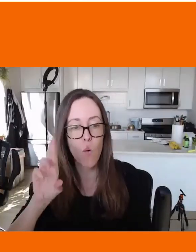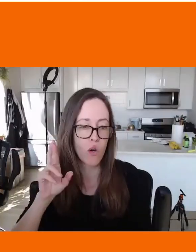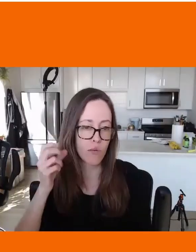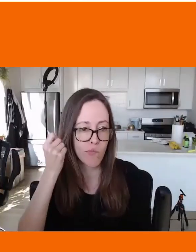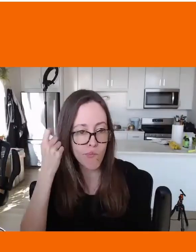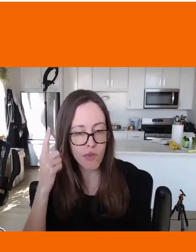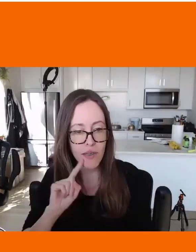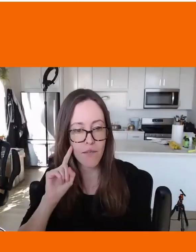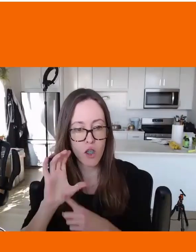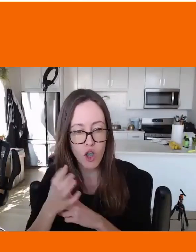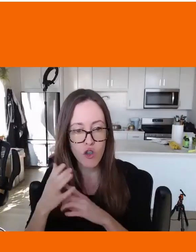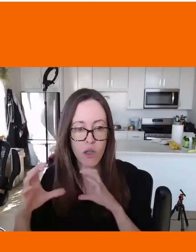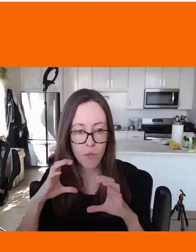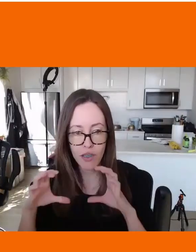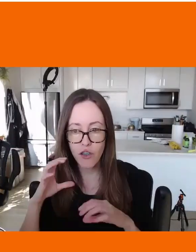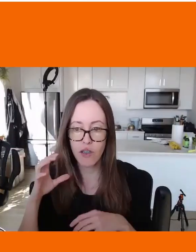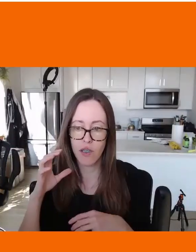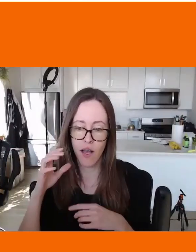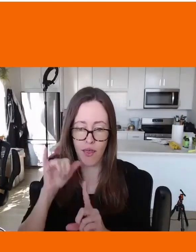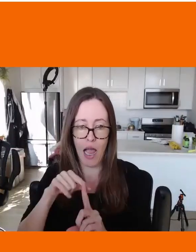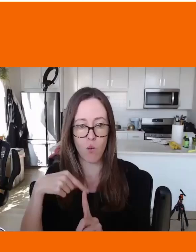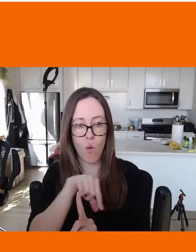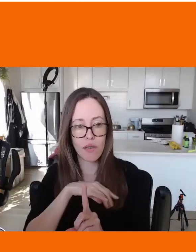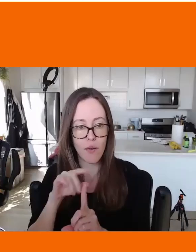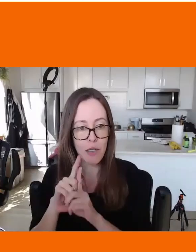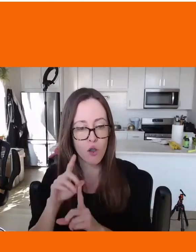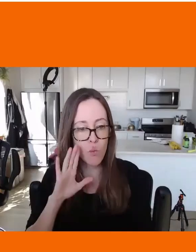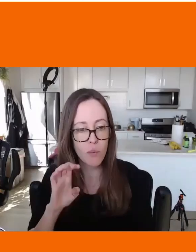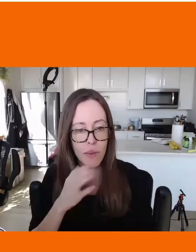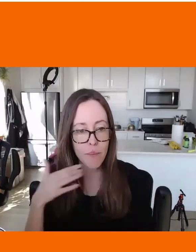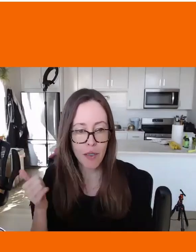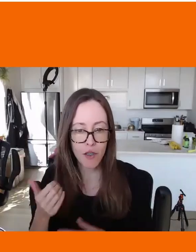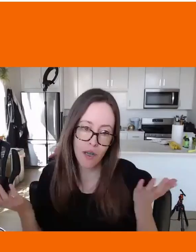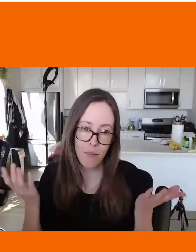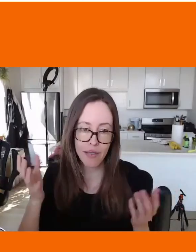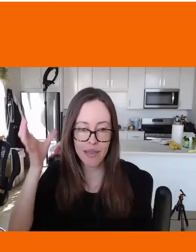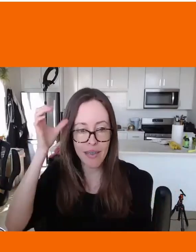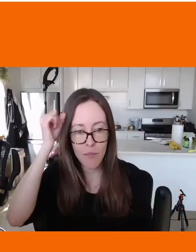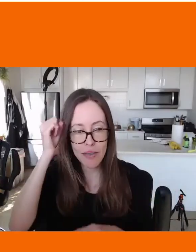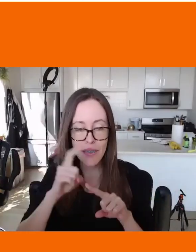are either themselves deaf or understand deaf culture and communication, then the quality of mentoring will be better, which